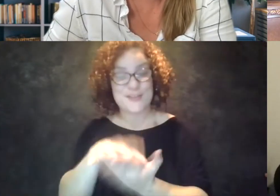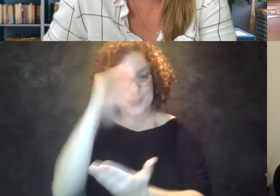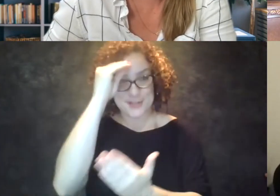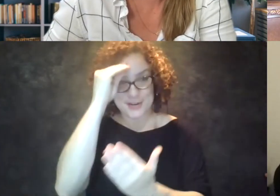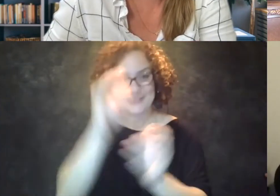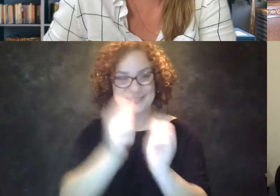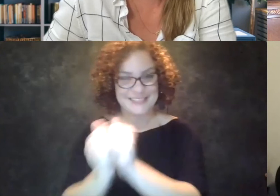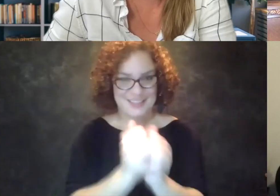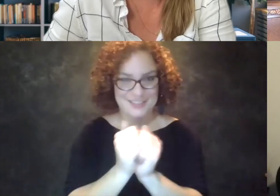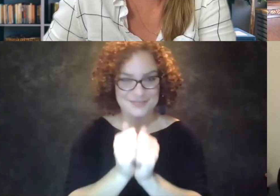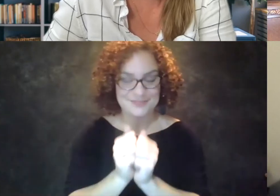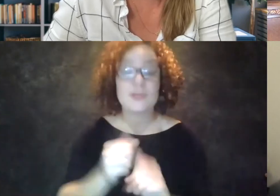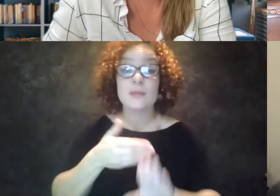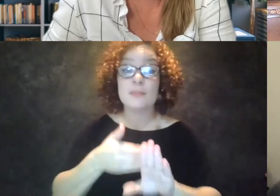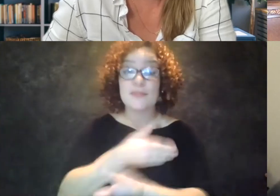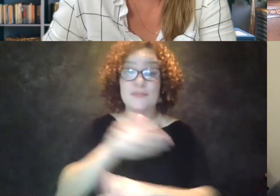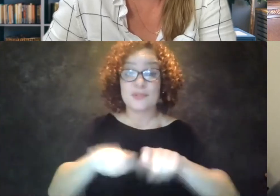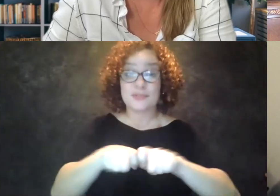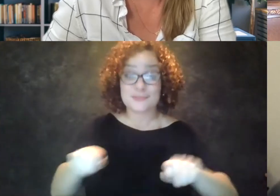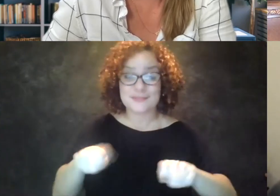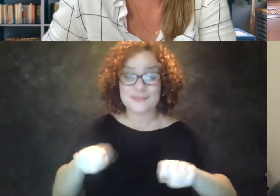for the afternoon I would like to ask each of you and I'm going to put it in the chat